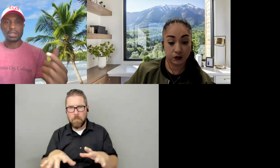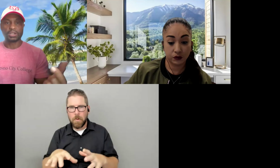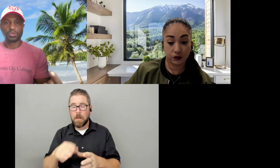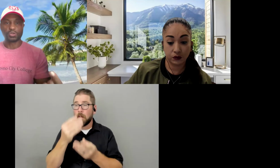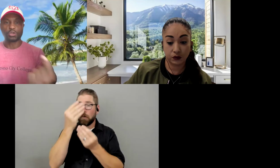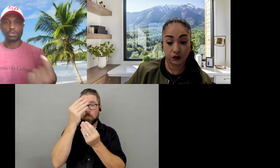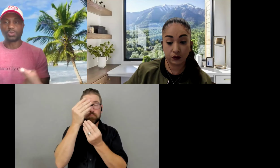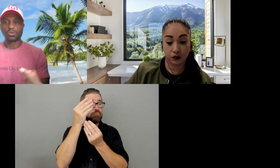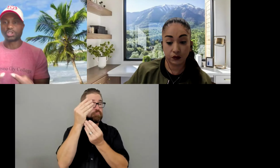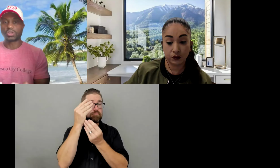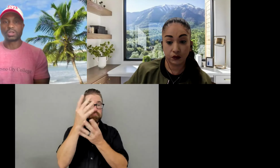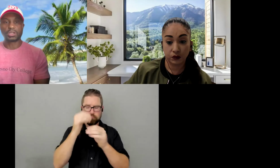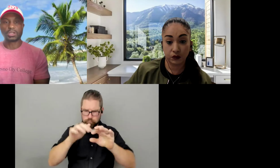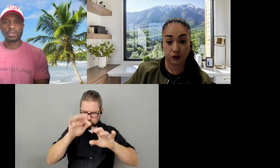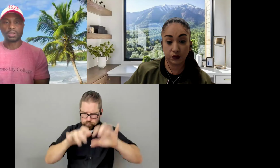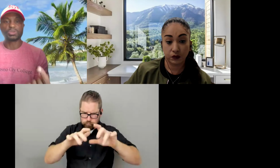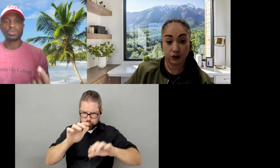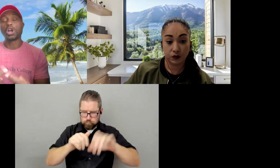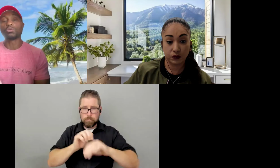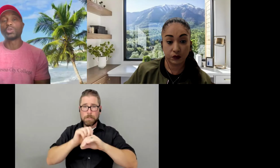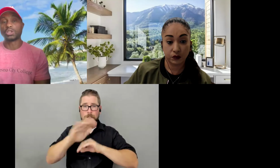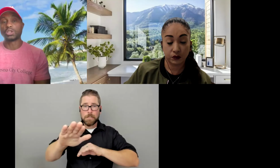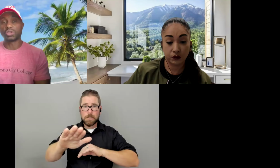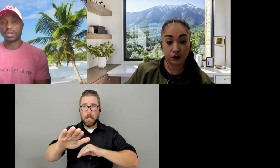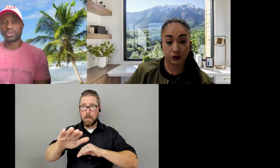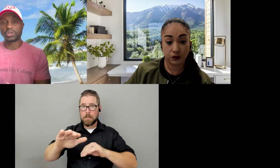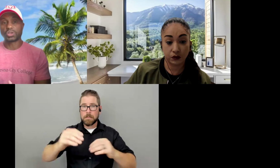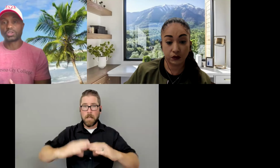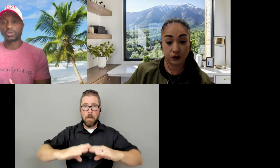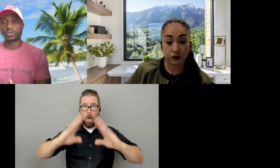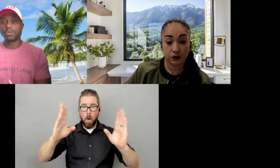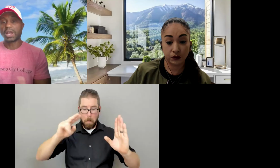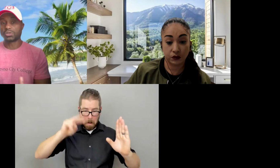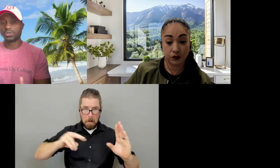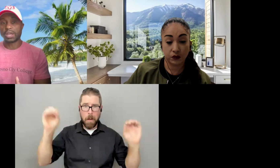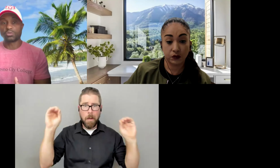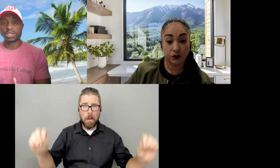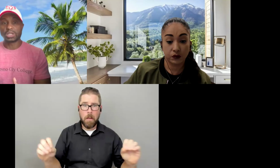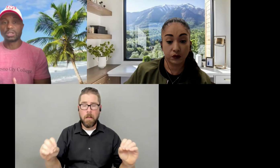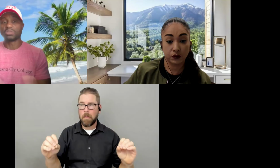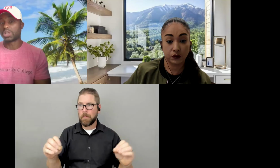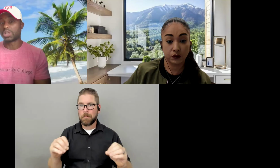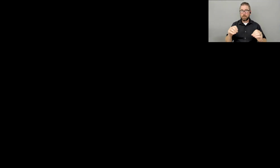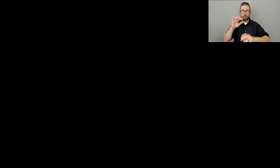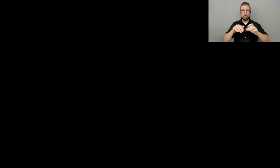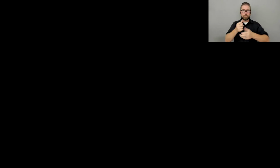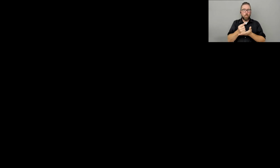and get into communicating with each other and be comfortable with communicating with each other. So my answer to that would be communication.